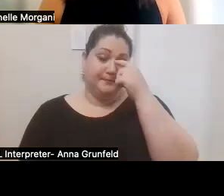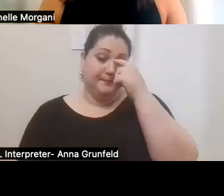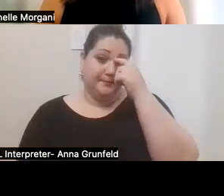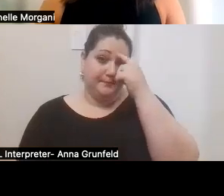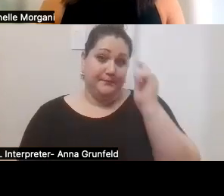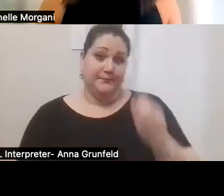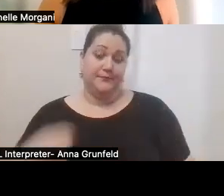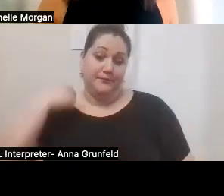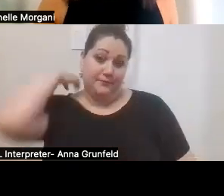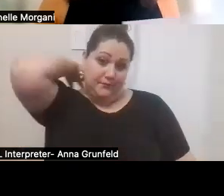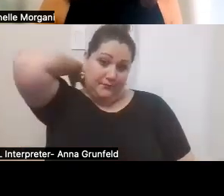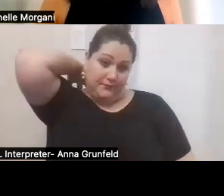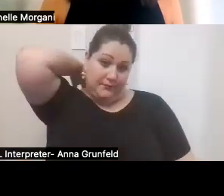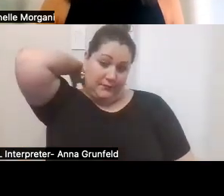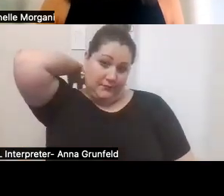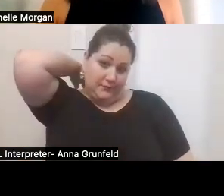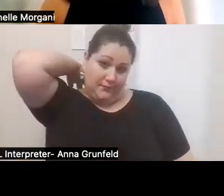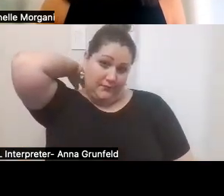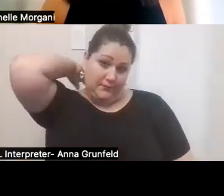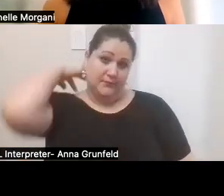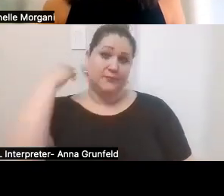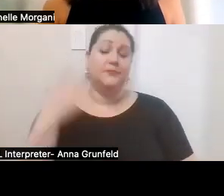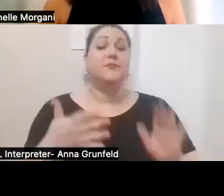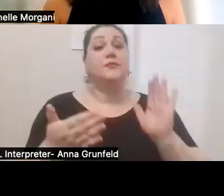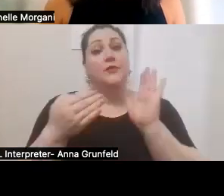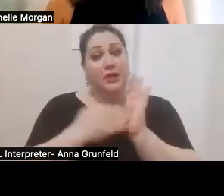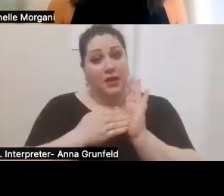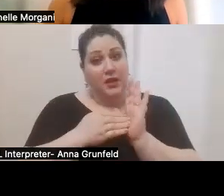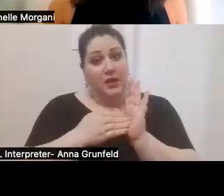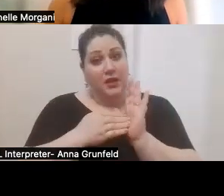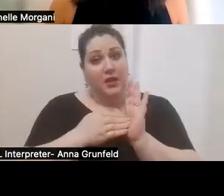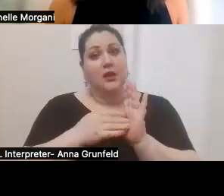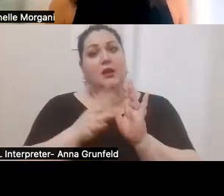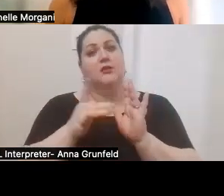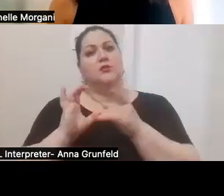So again, we're looking at things around the program requirements and this is where